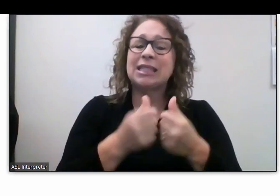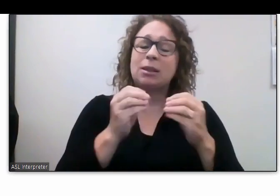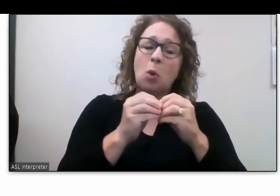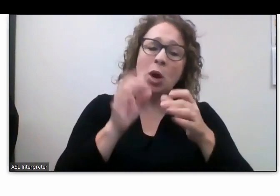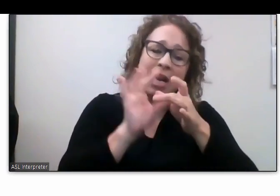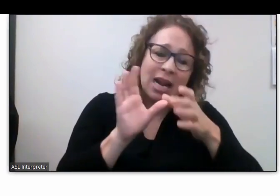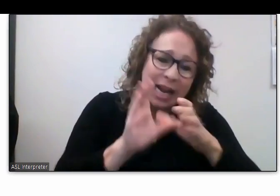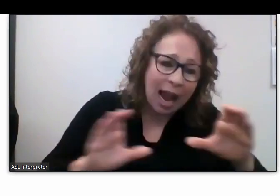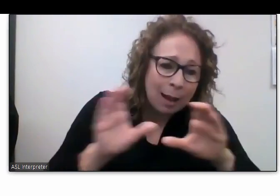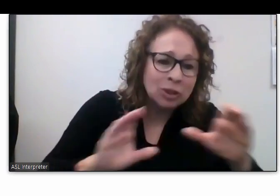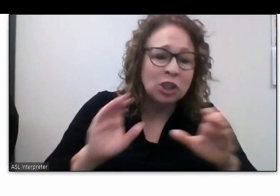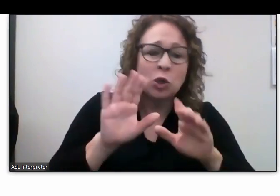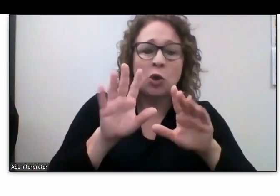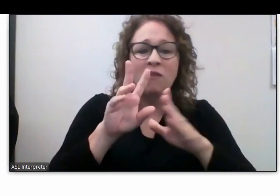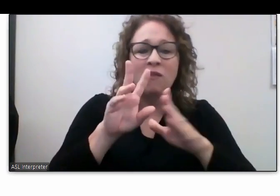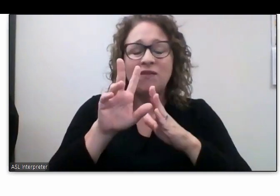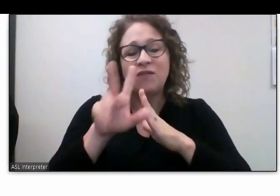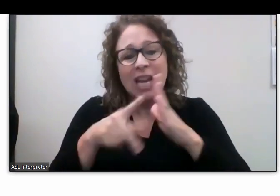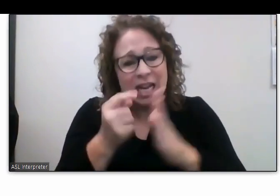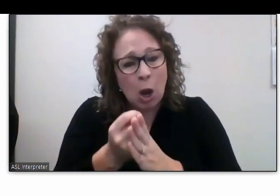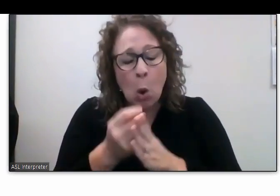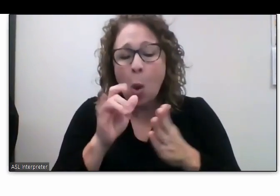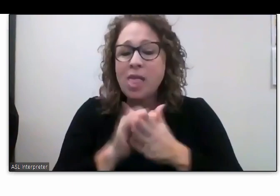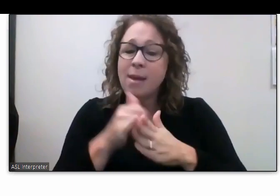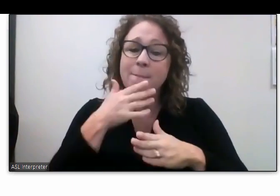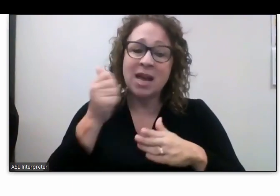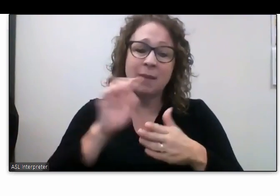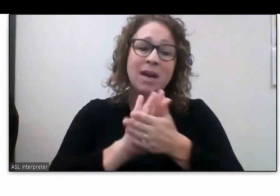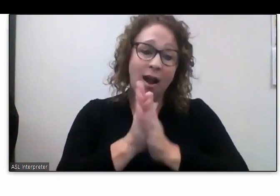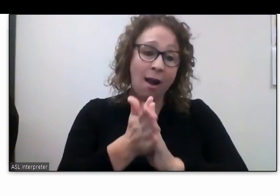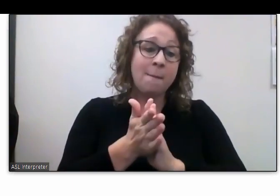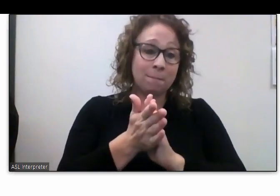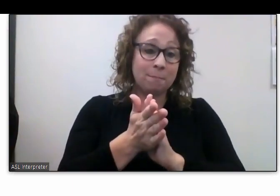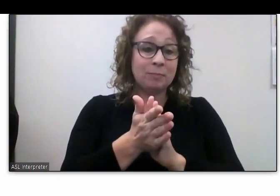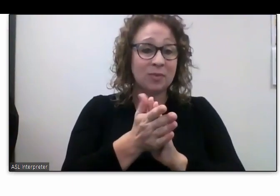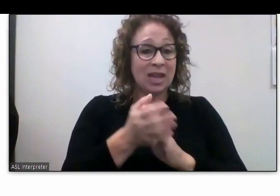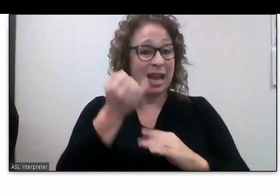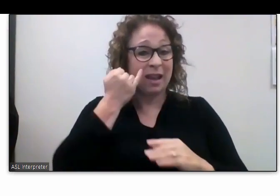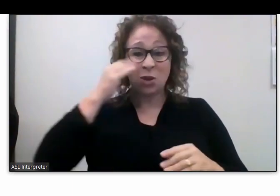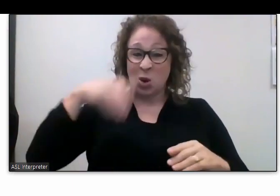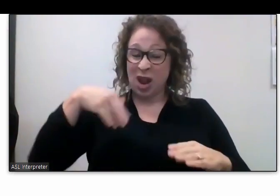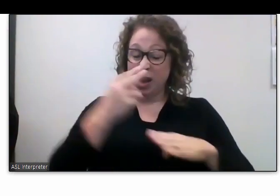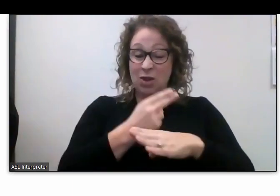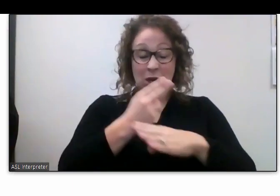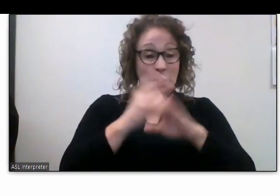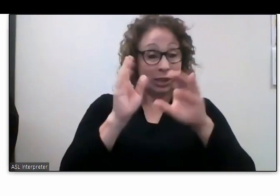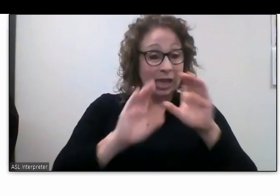the better you'll get at it. If you're someone who hasn't used captions or ASL, or transcripts in the past,